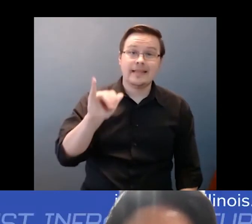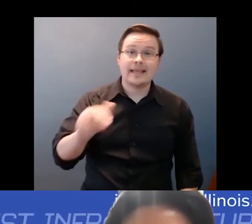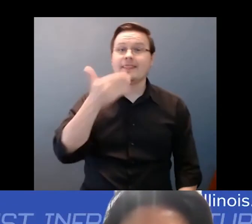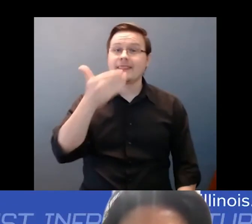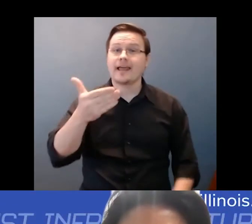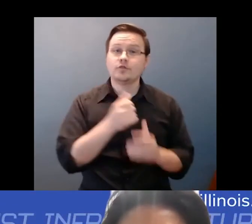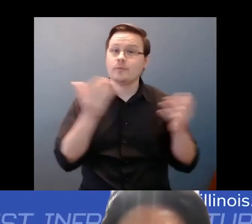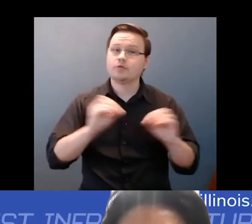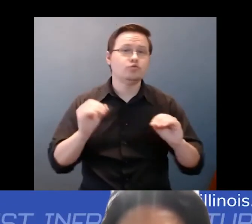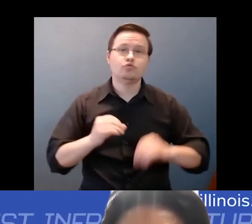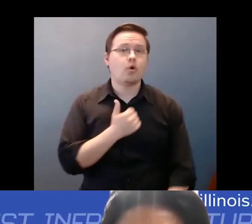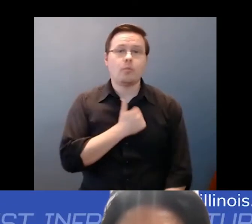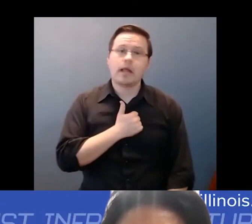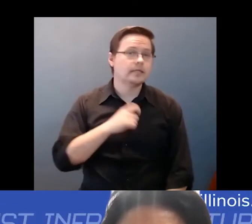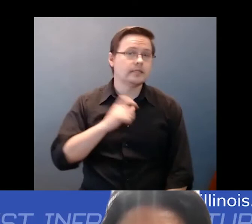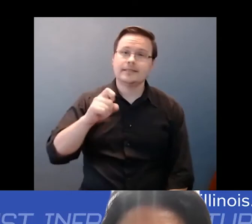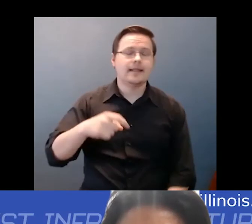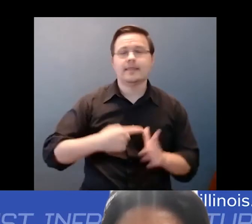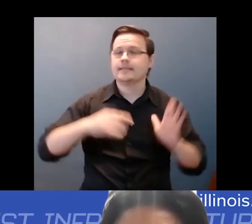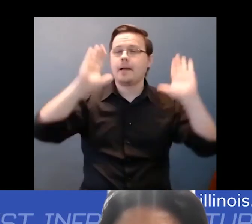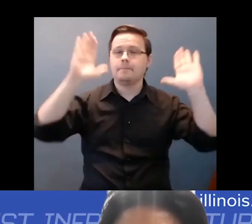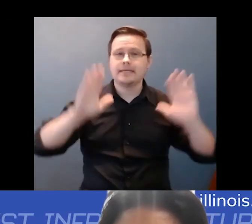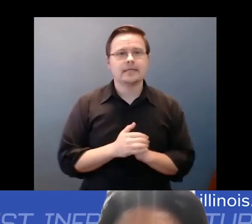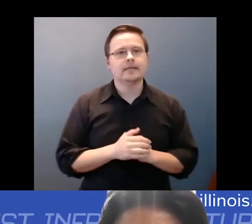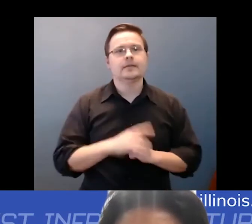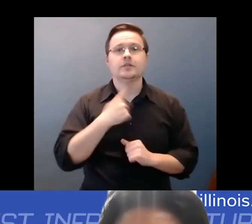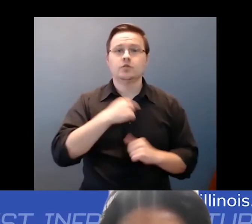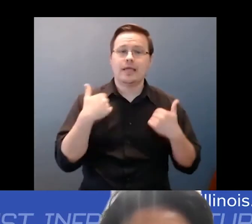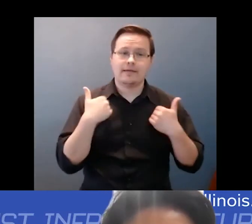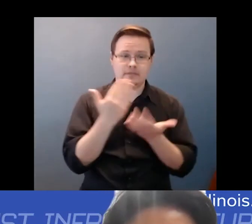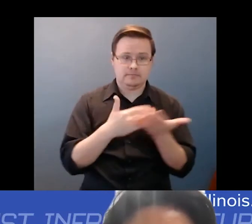Really, thank you so much no apologies necessary This is amazing.